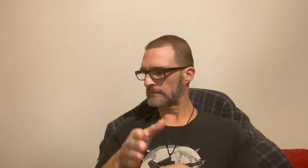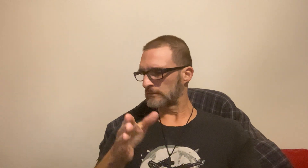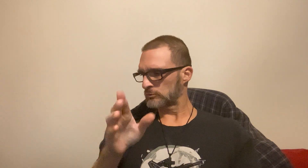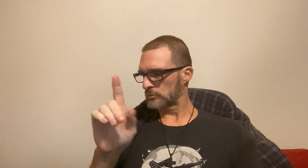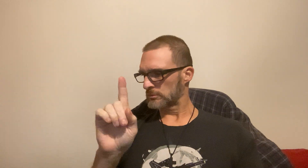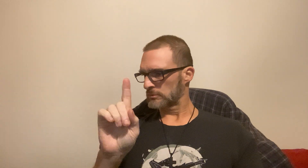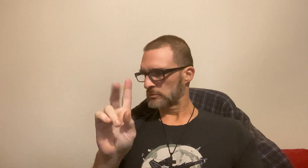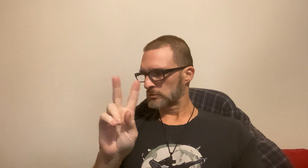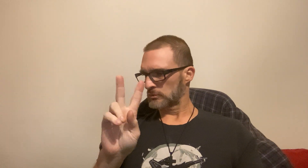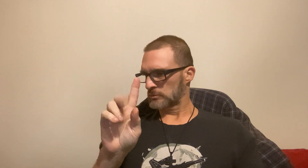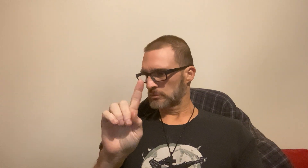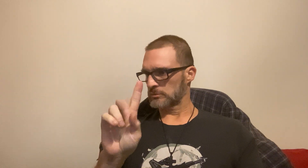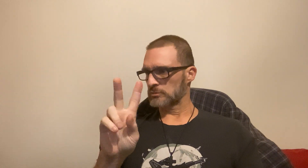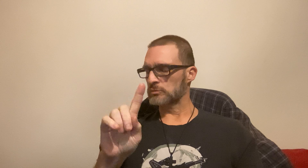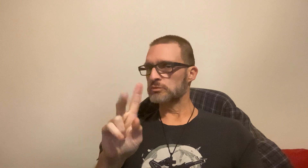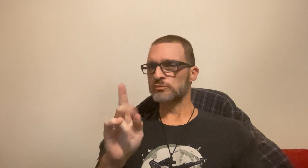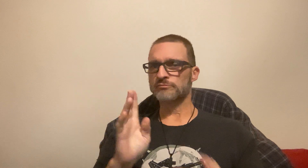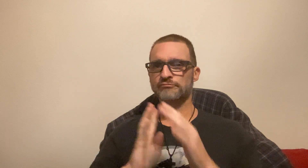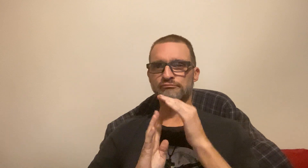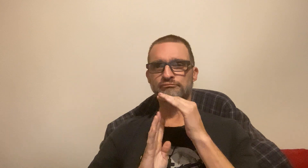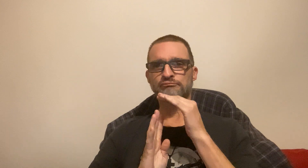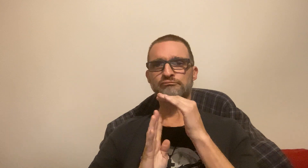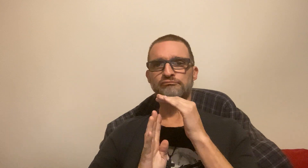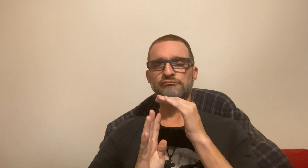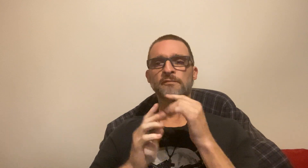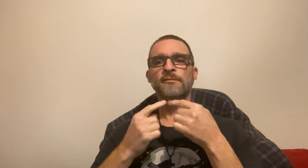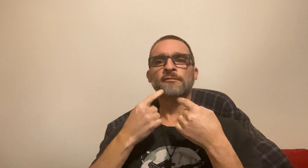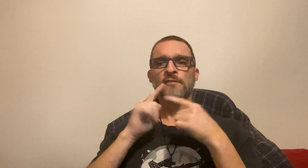I would say it lasted until after 1 or 2. Lots of people coming in.